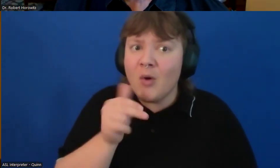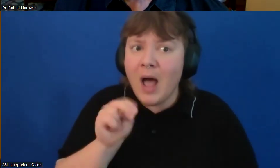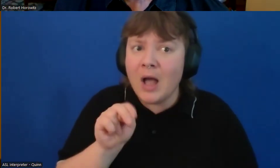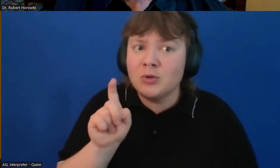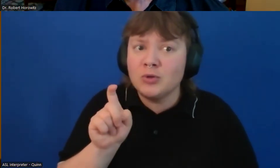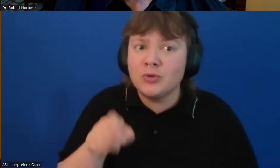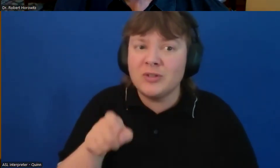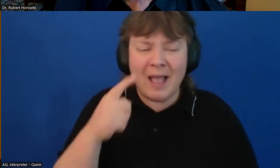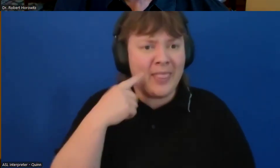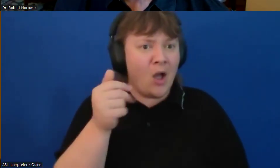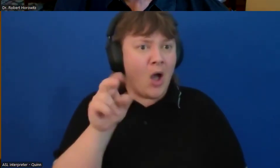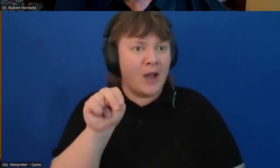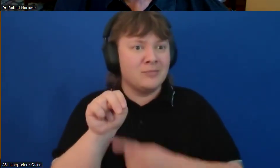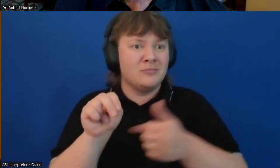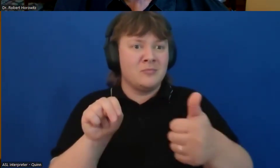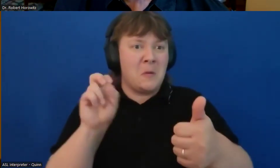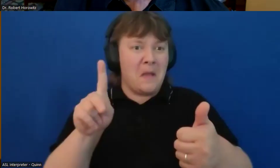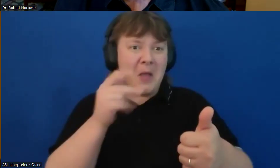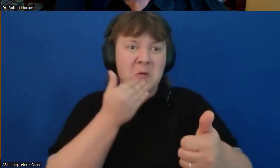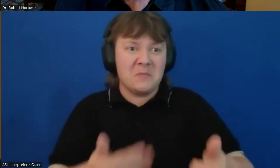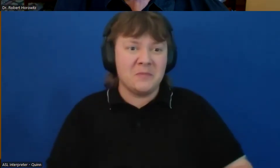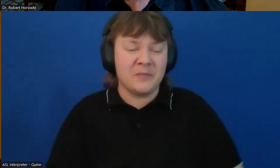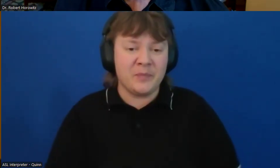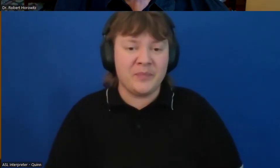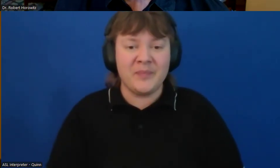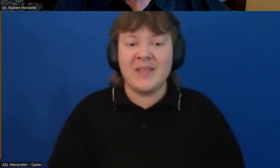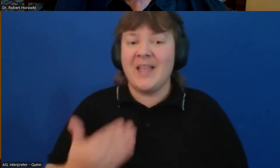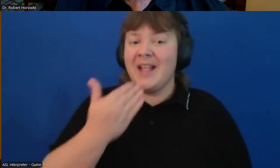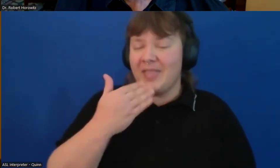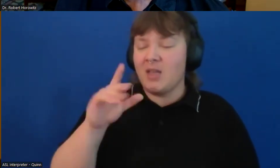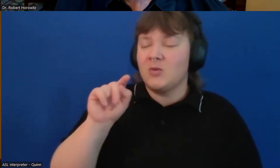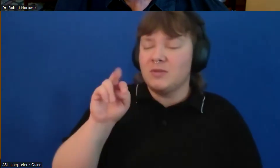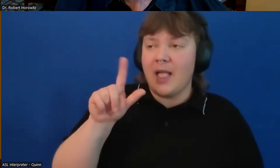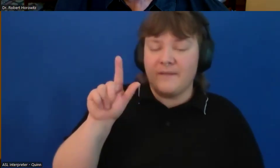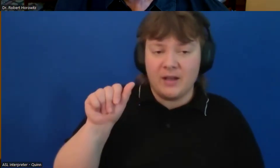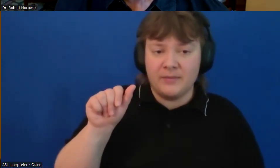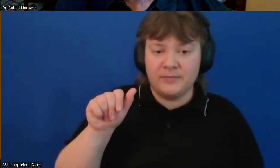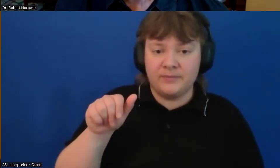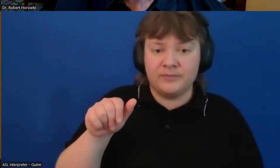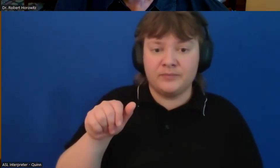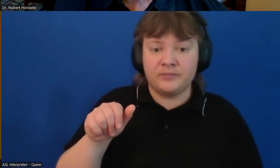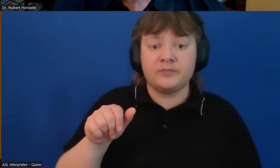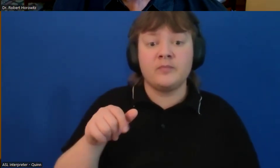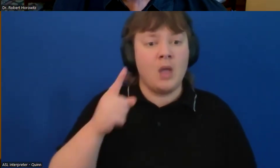I think you're on. Okay, good. Thank you, Tela. Um I've actually talked about this with a number